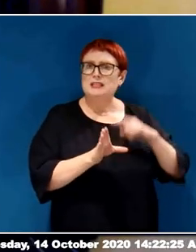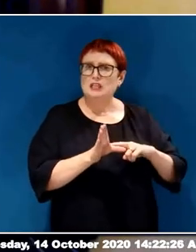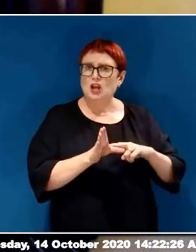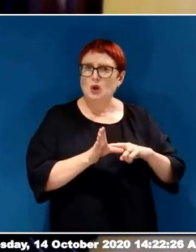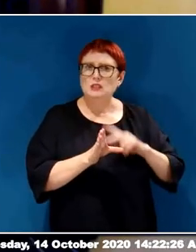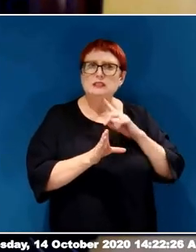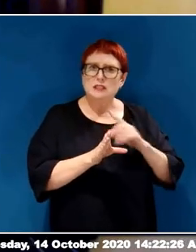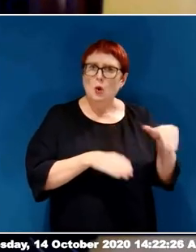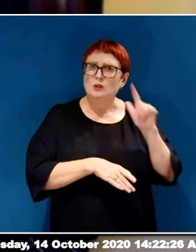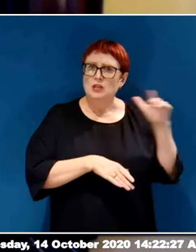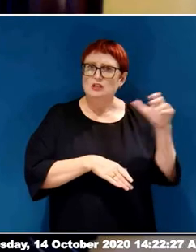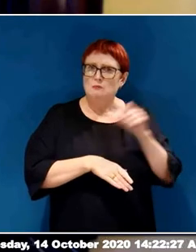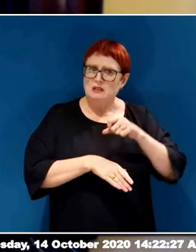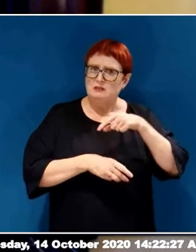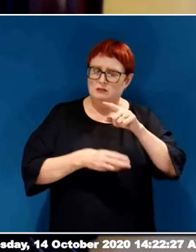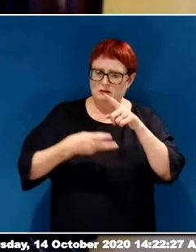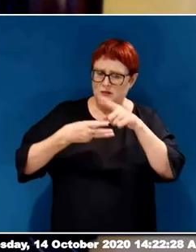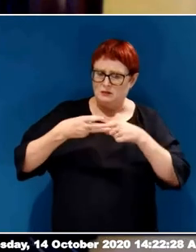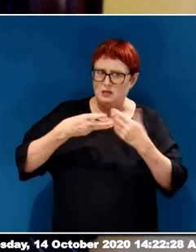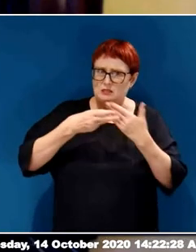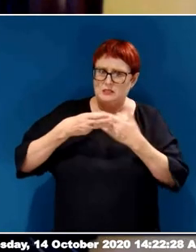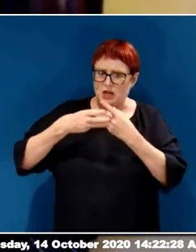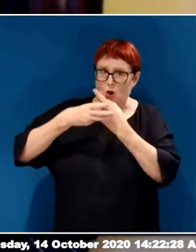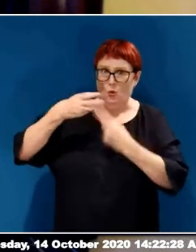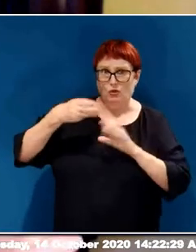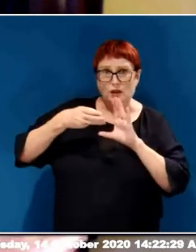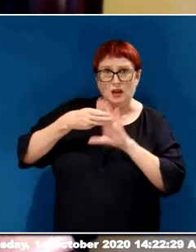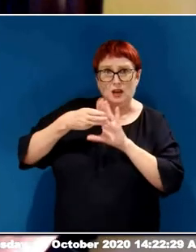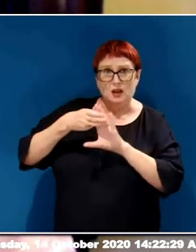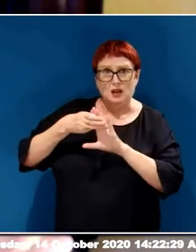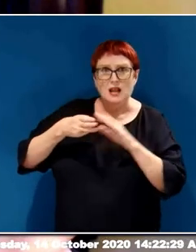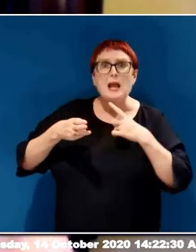the standards are so generic, because the scope is so broad.